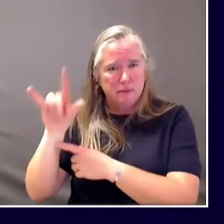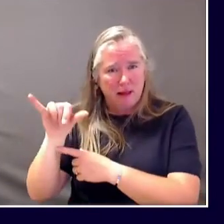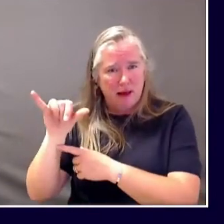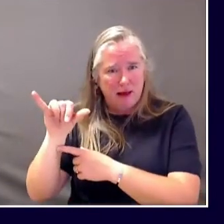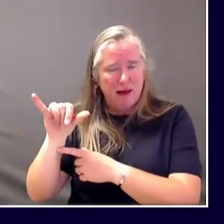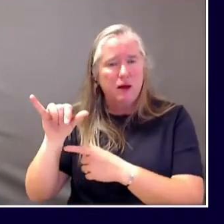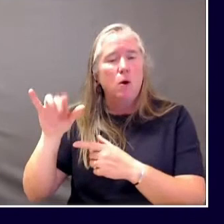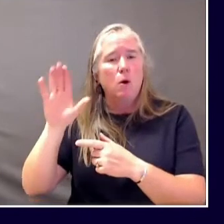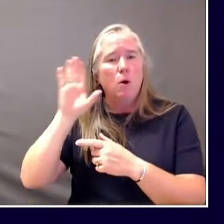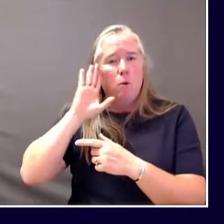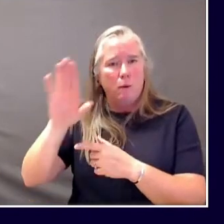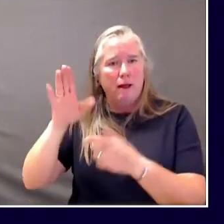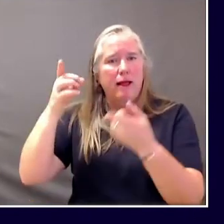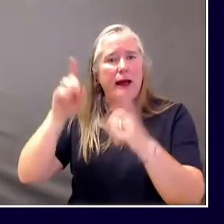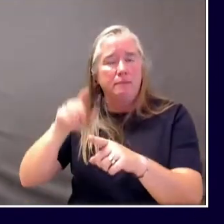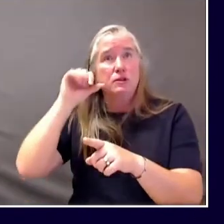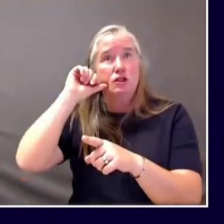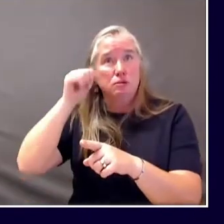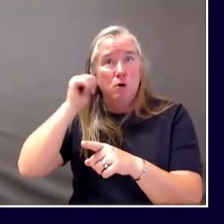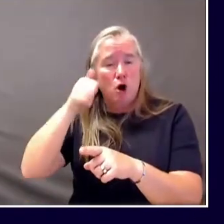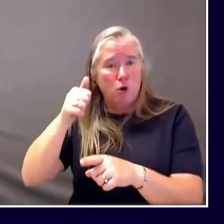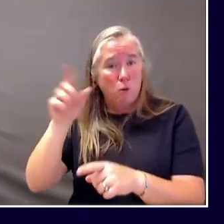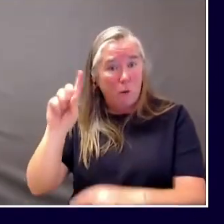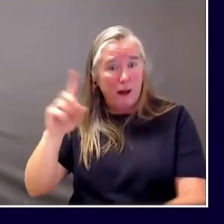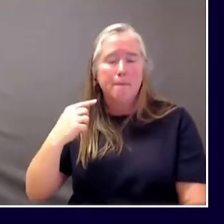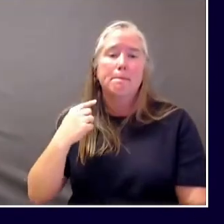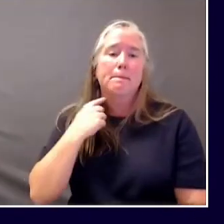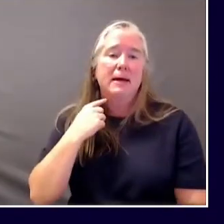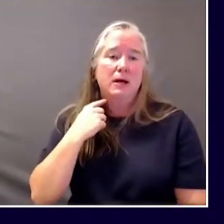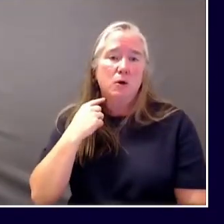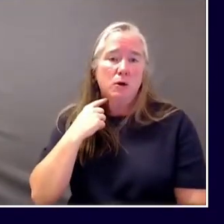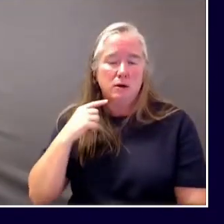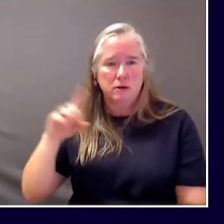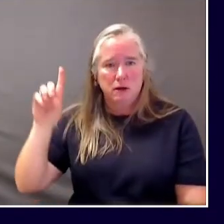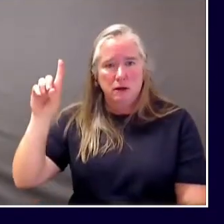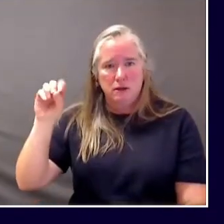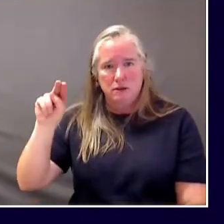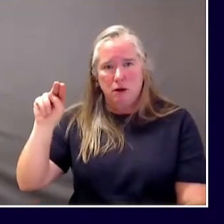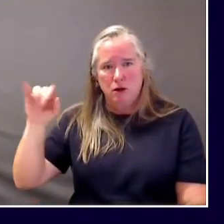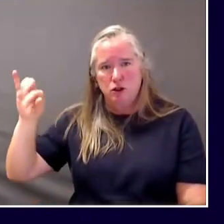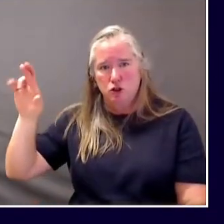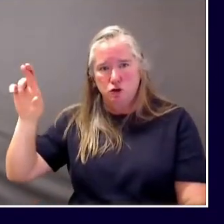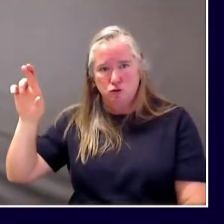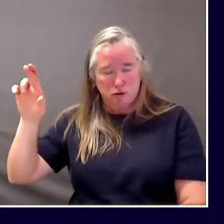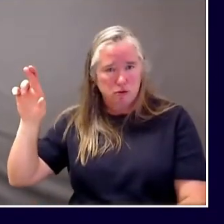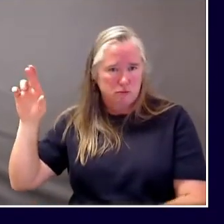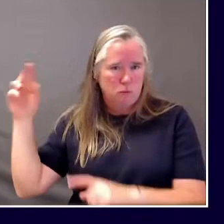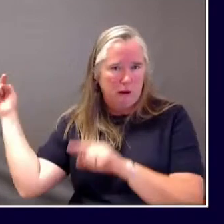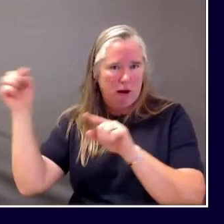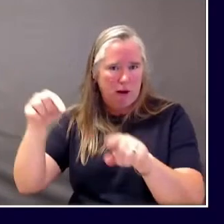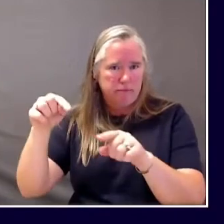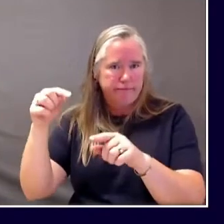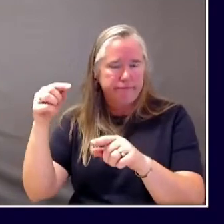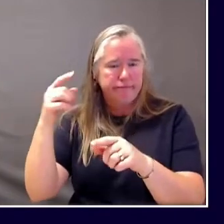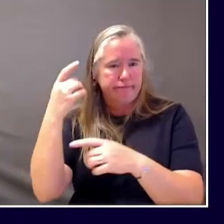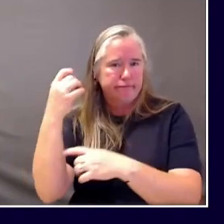going to be held tomorrow I just want to know if any anyone has